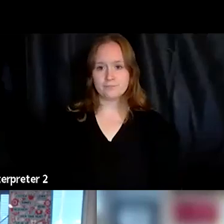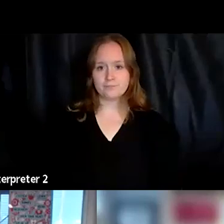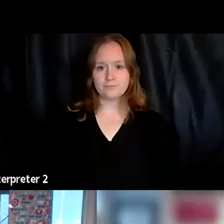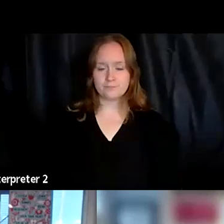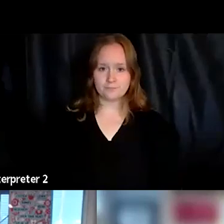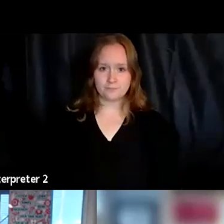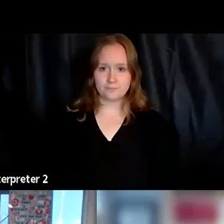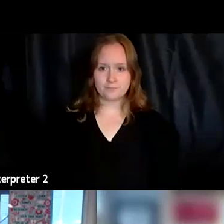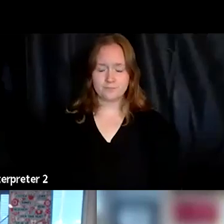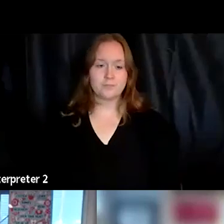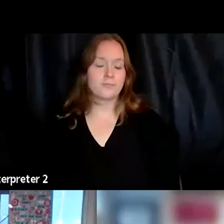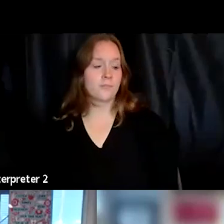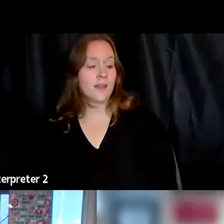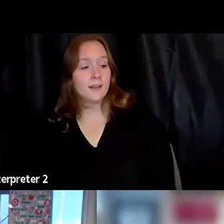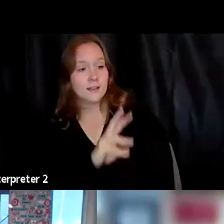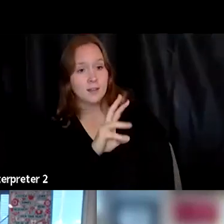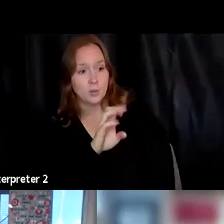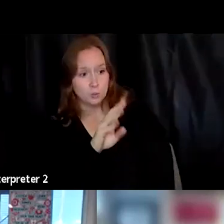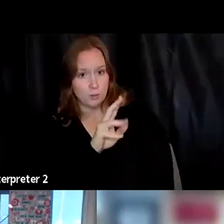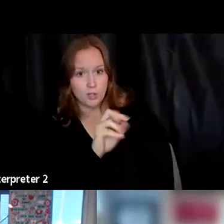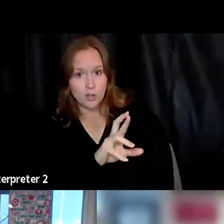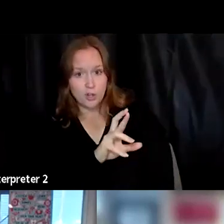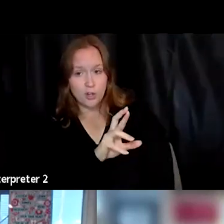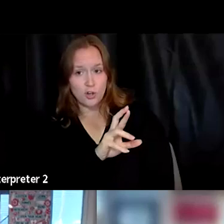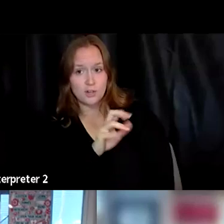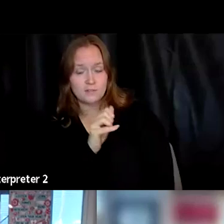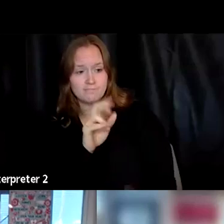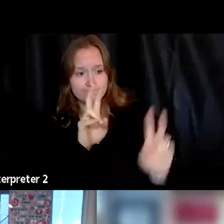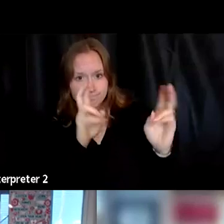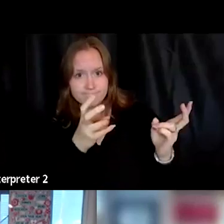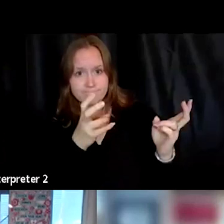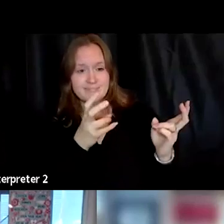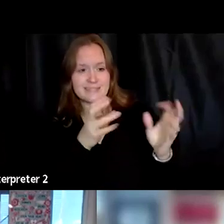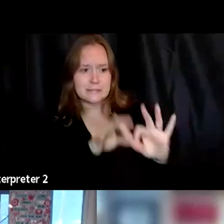And the webinar is really all about showing the importance of including an MSR